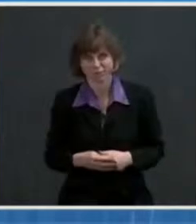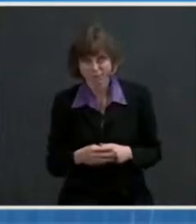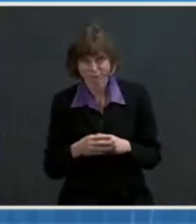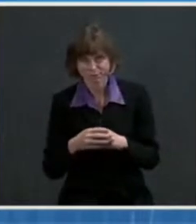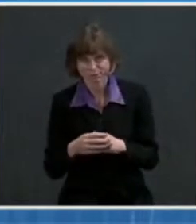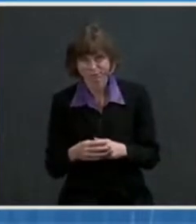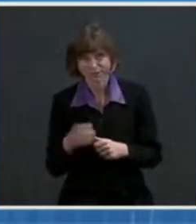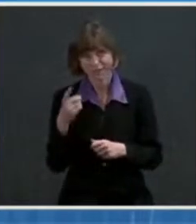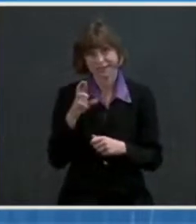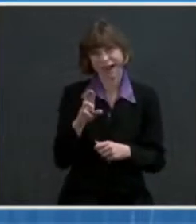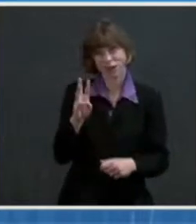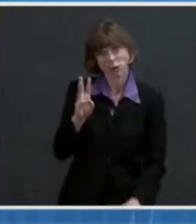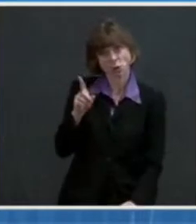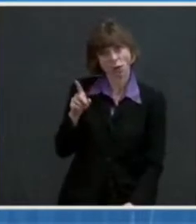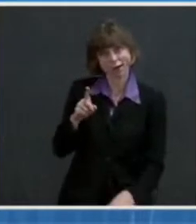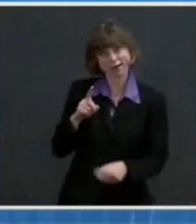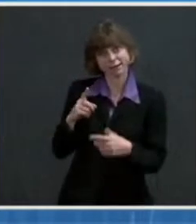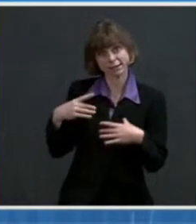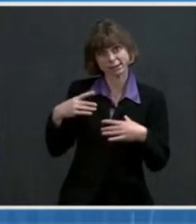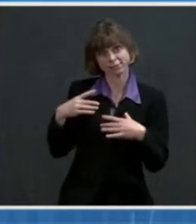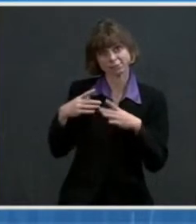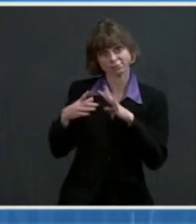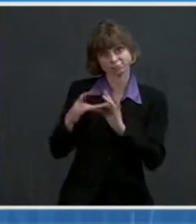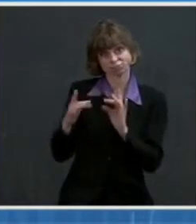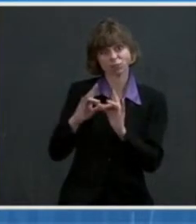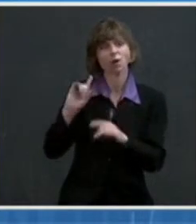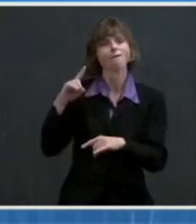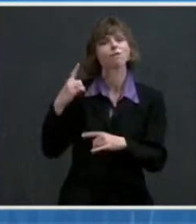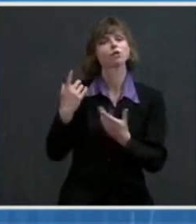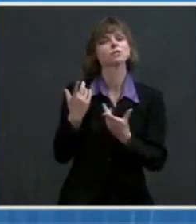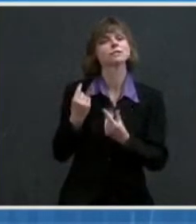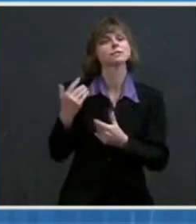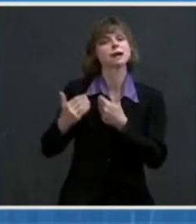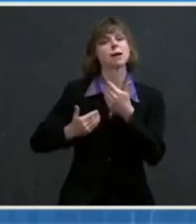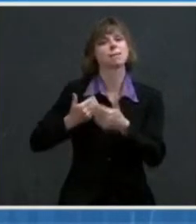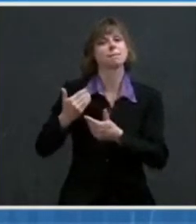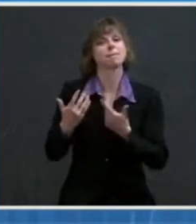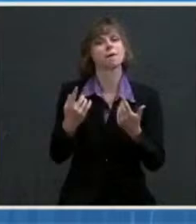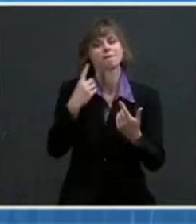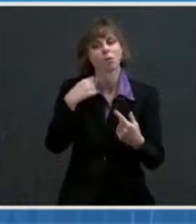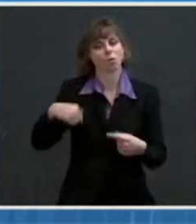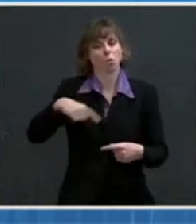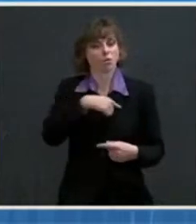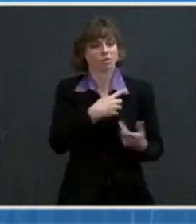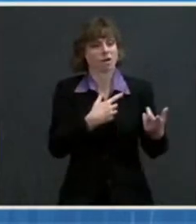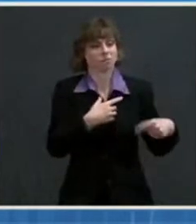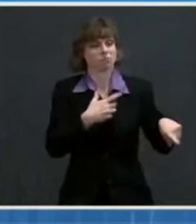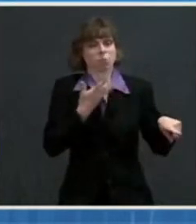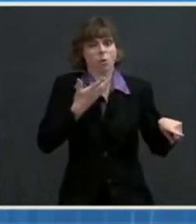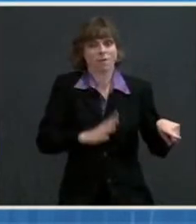WHERE WE MOVE BEYOND COVID-19.